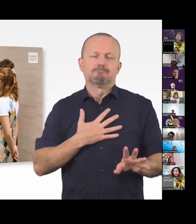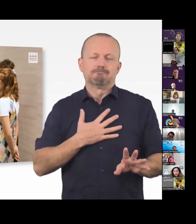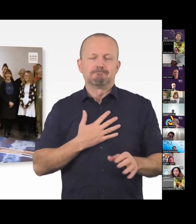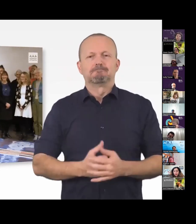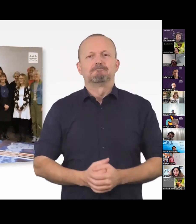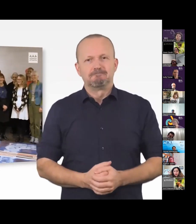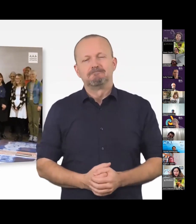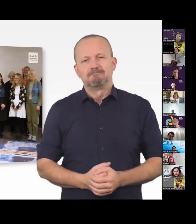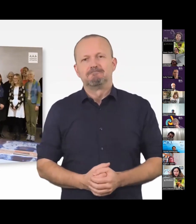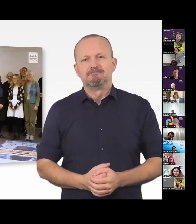and positive change at that.